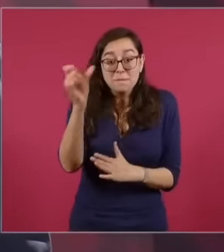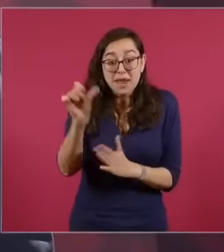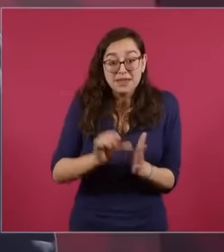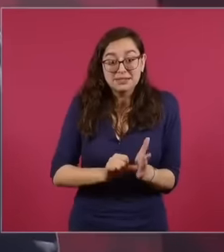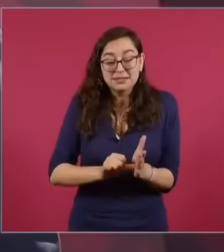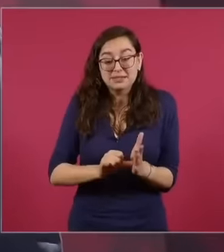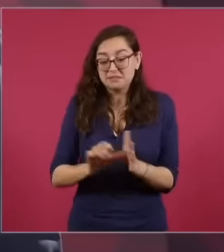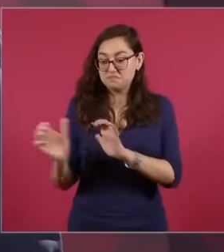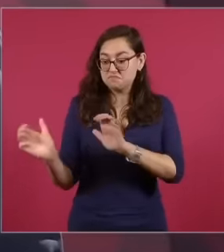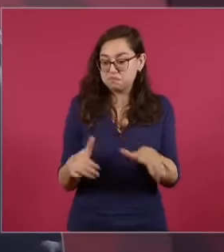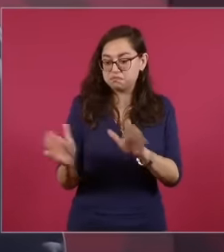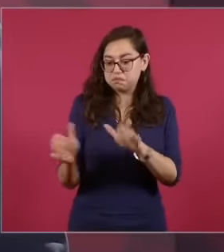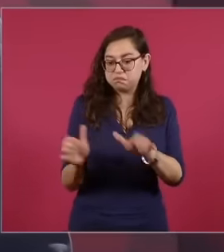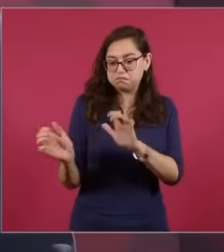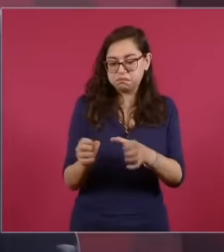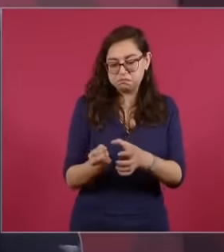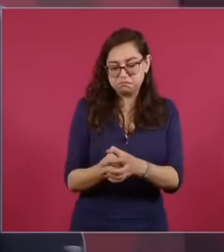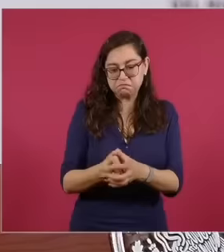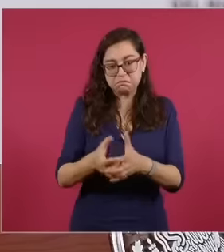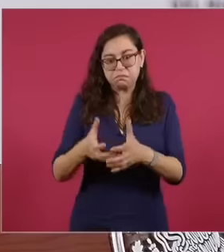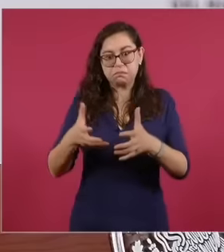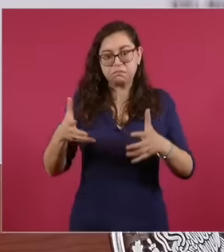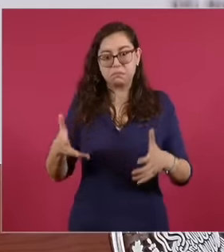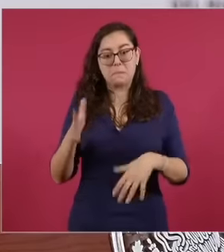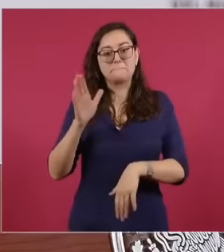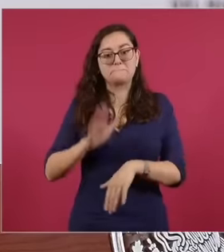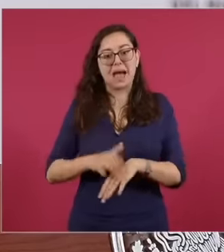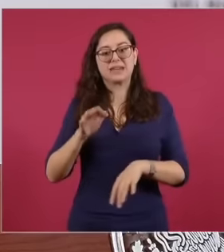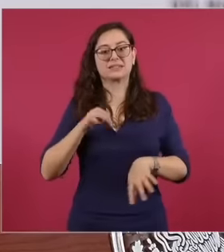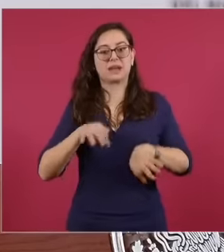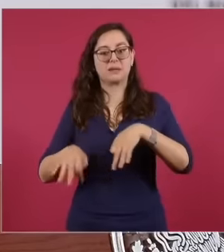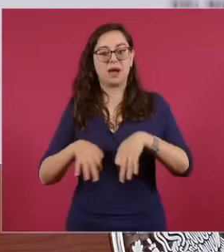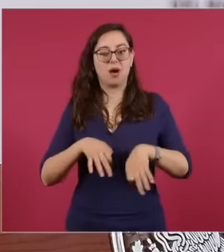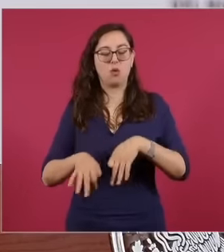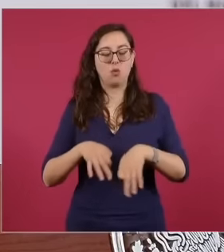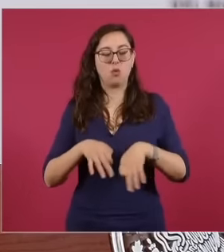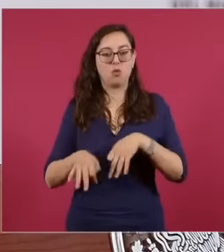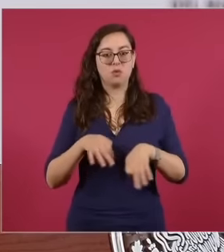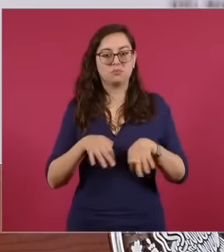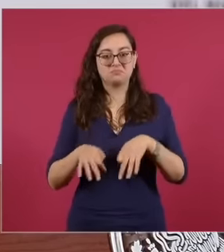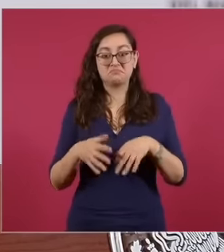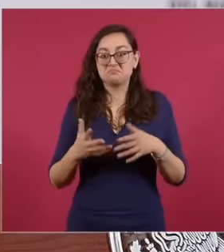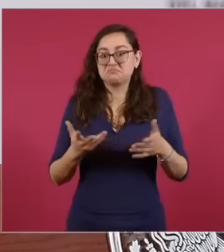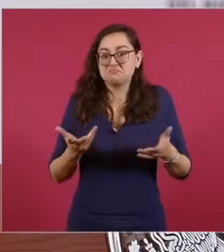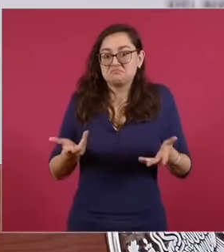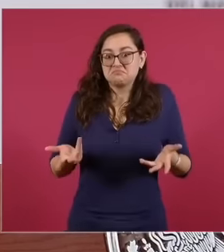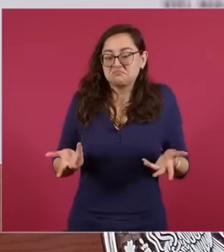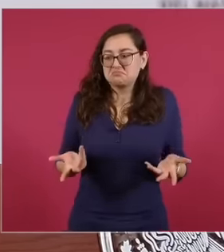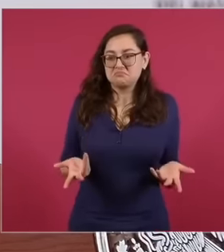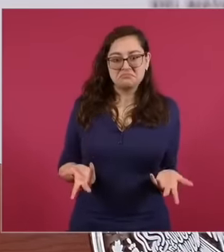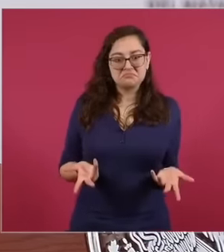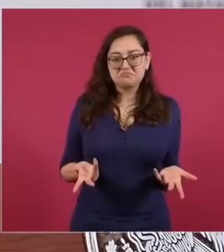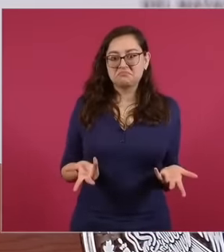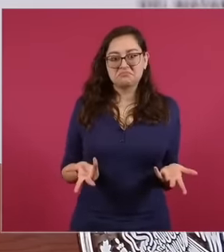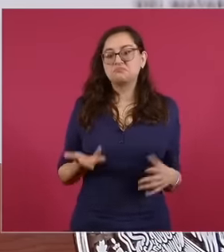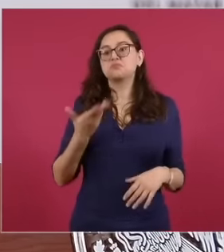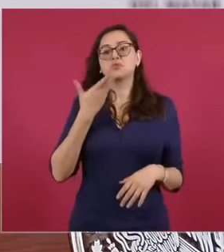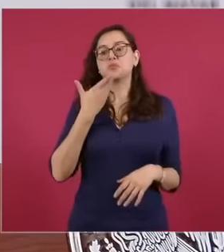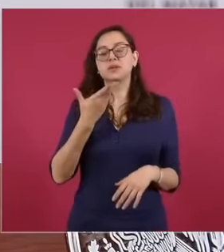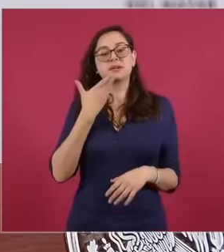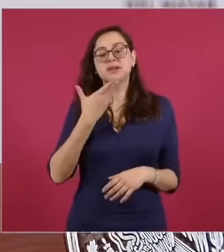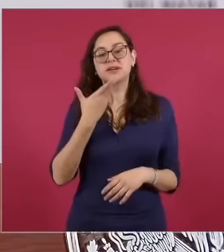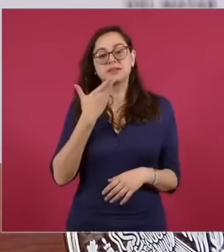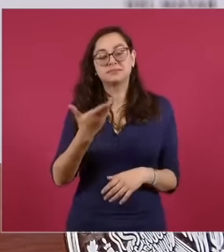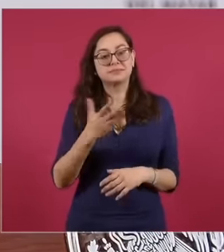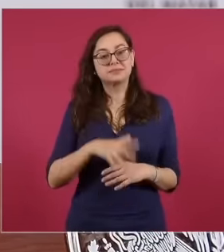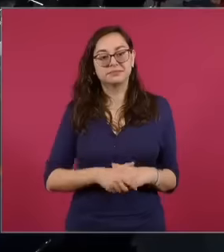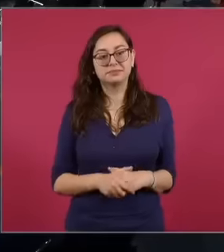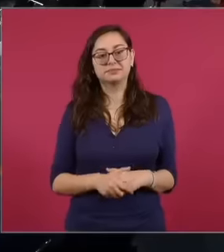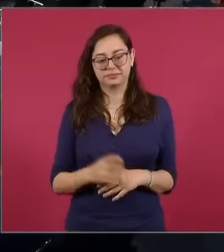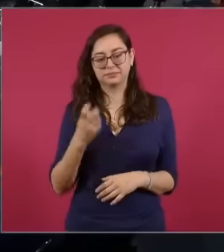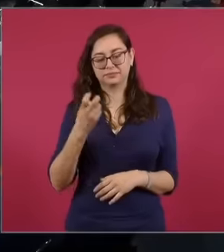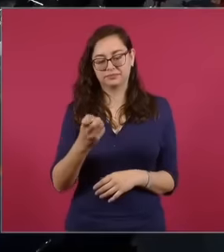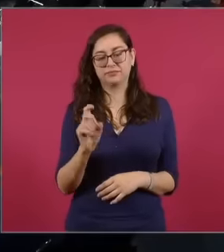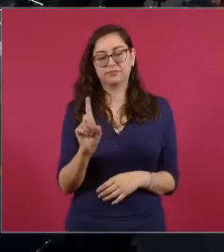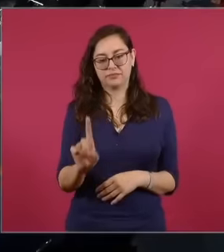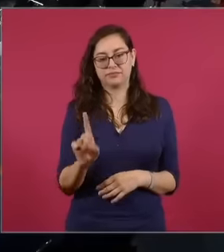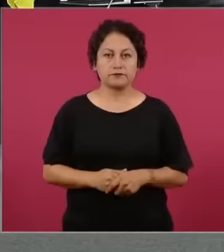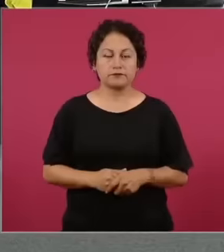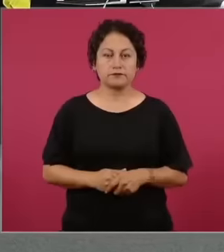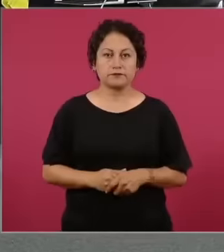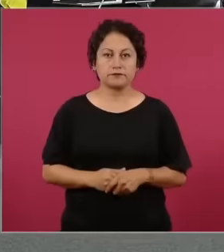this this month so the economy is very good and we are going to talk about that on Sunday, no, well,